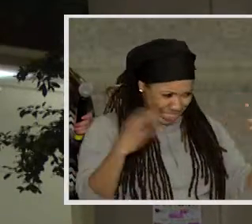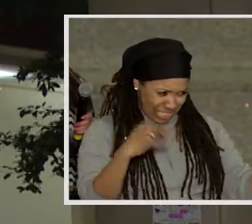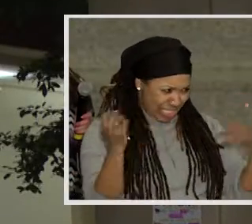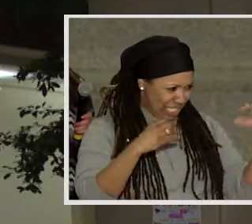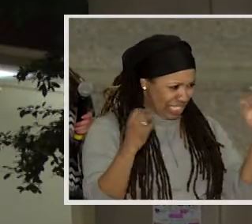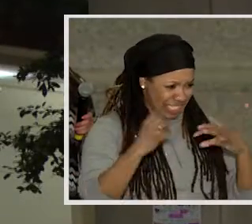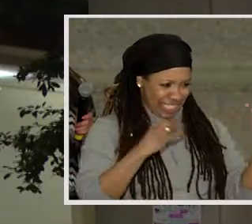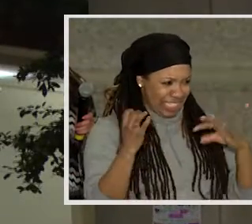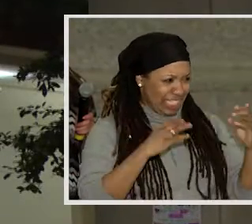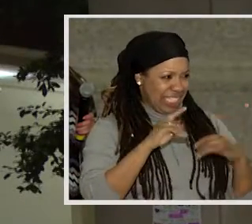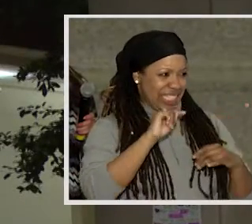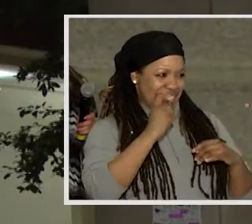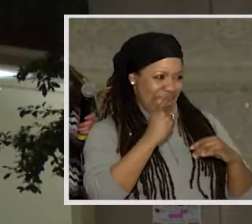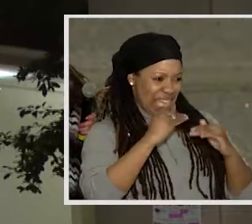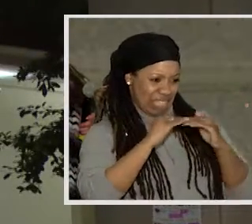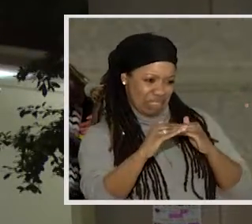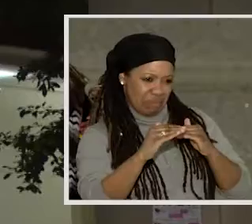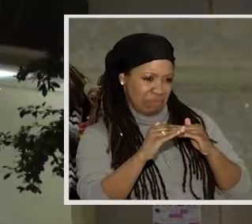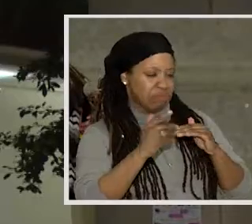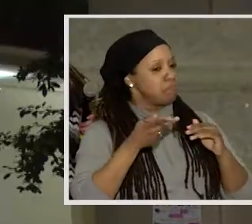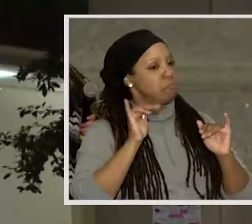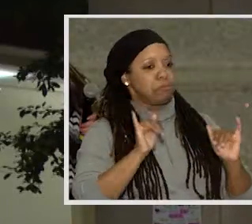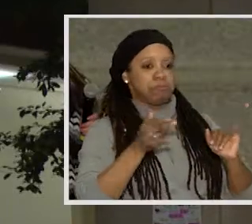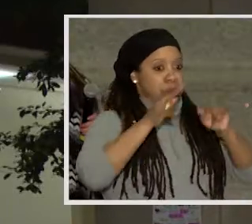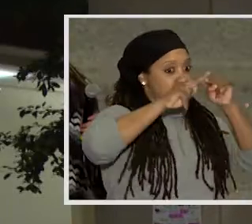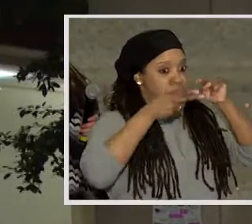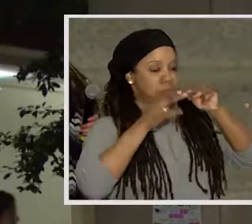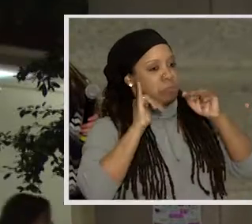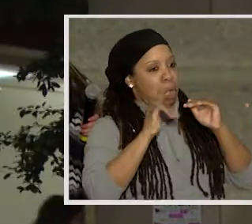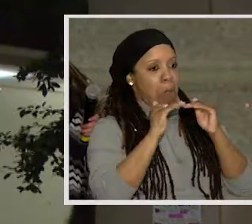FOR HOUSING. THAT WAS OUR NUMBER ONE PRIORITY HERE.